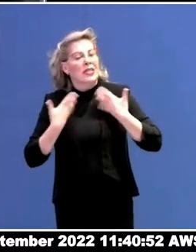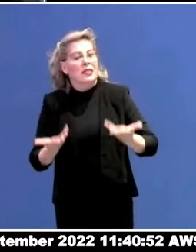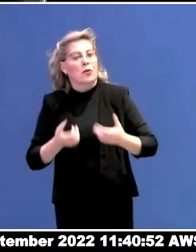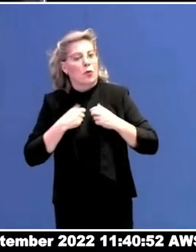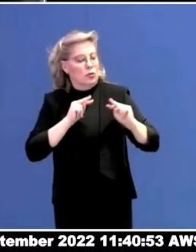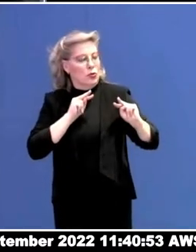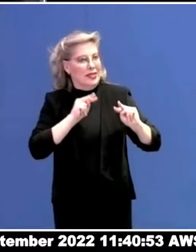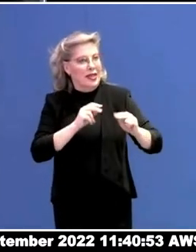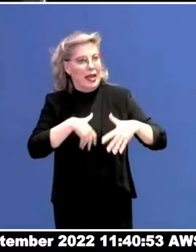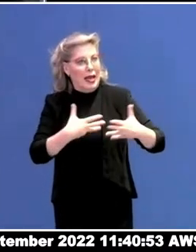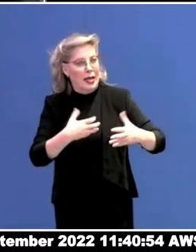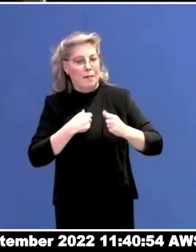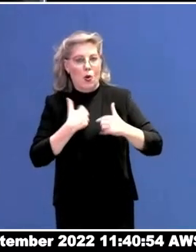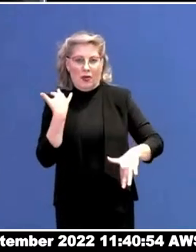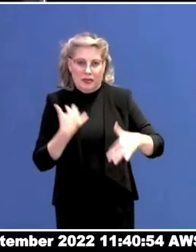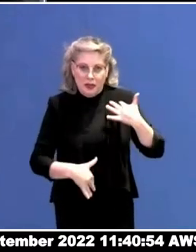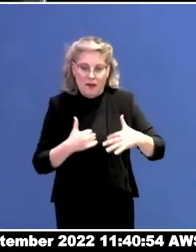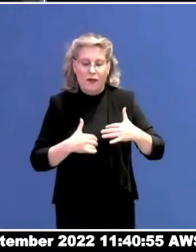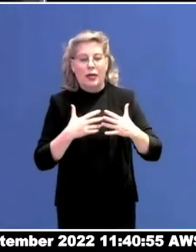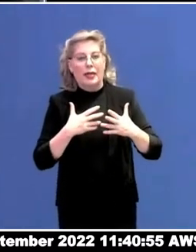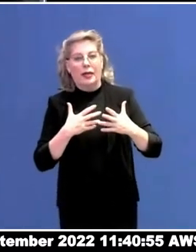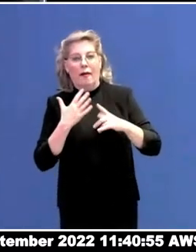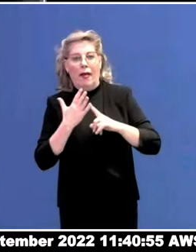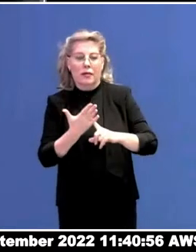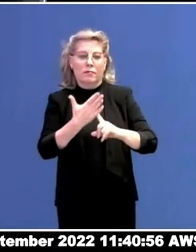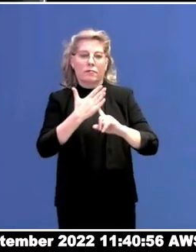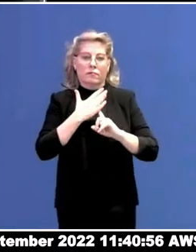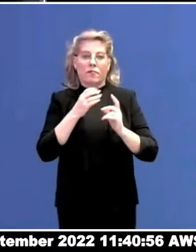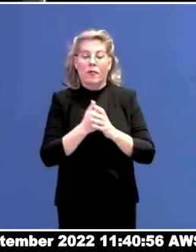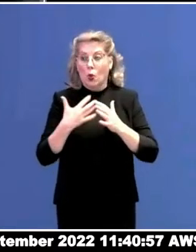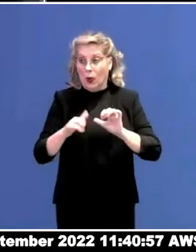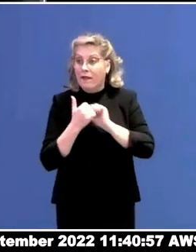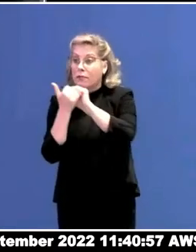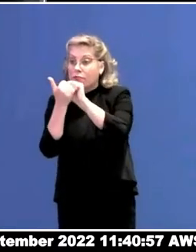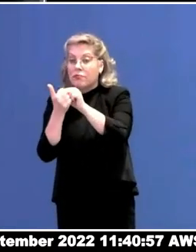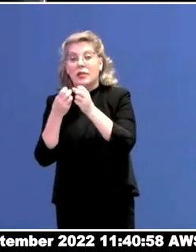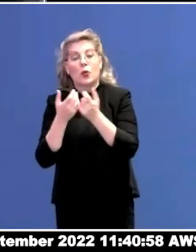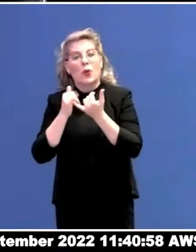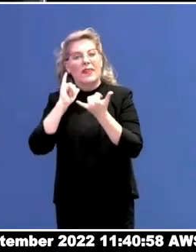teamed up with Levitt Robinson Solicitors in Victoria, in Sydney, and we are hearing the